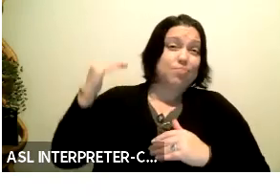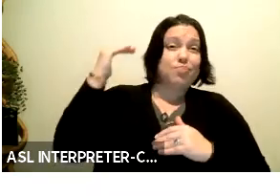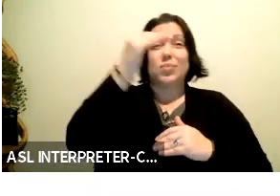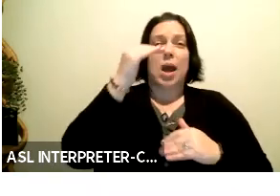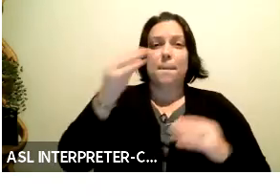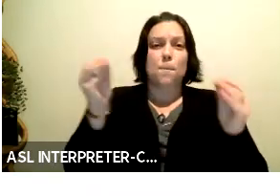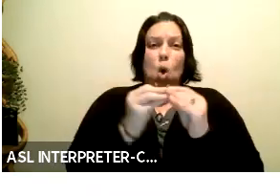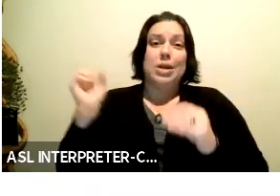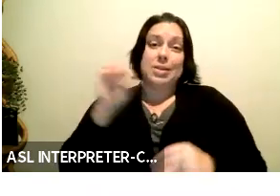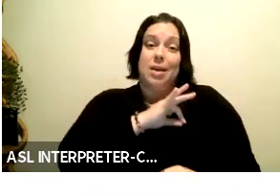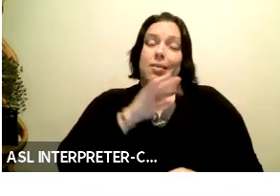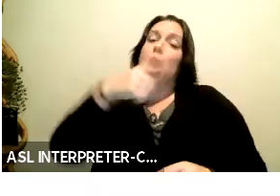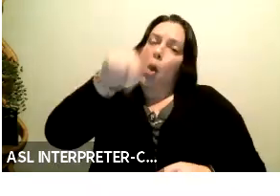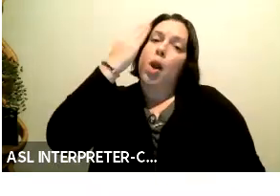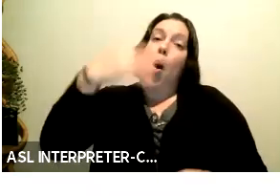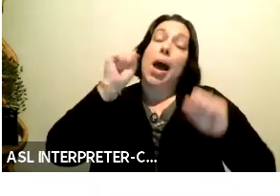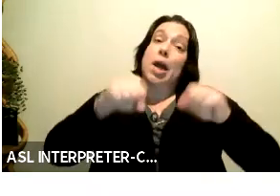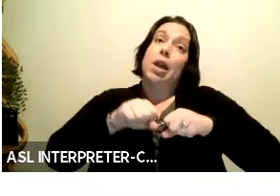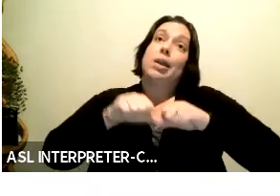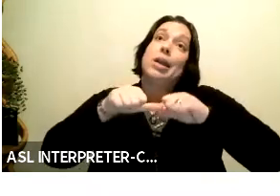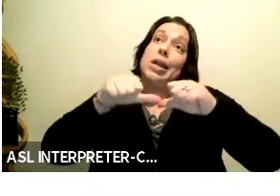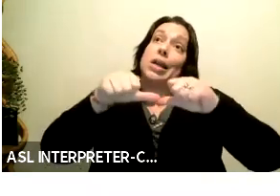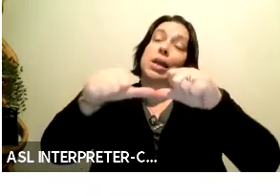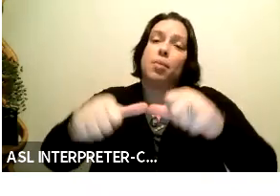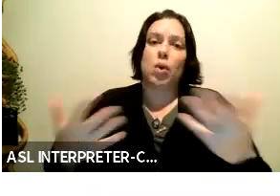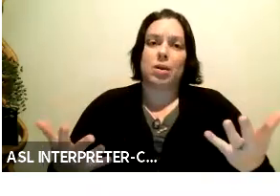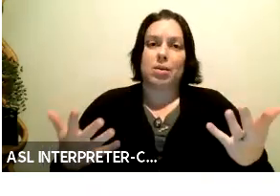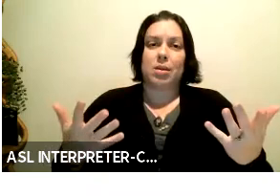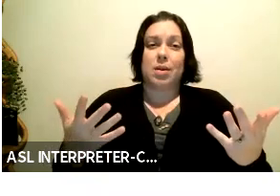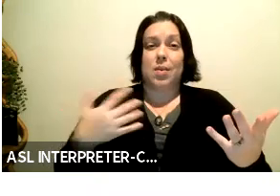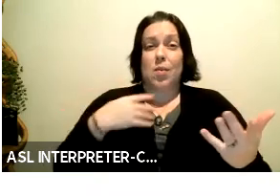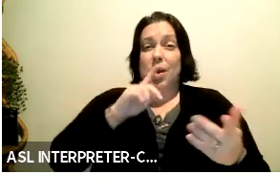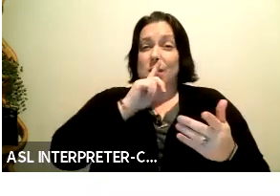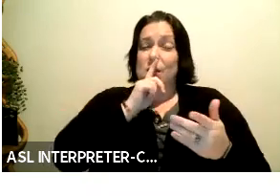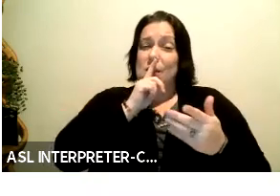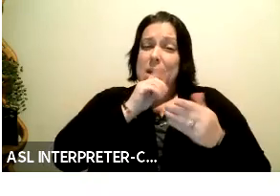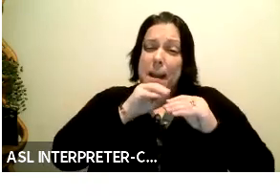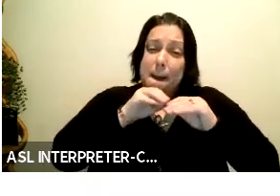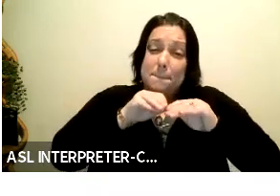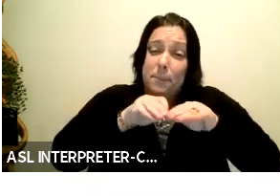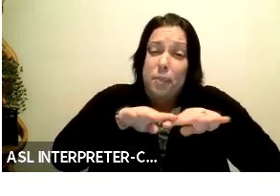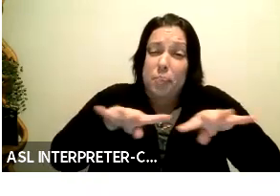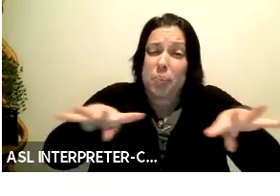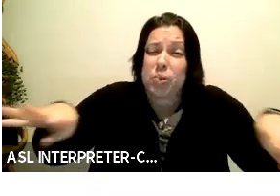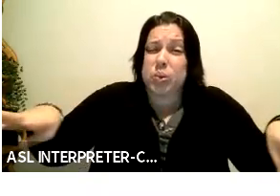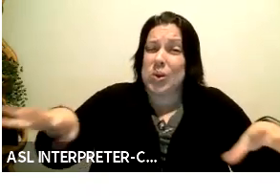could keep going. We were spread thin as butterfly wings, and no more strongly pulled than the small